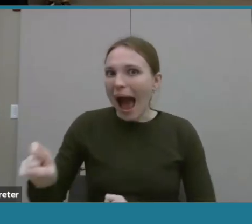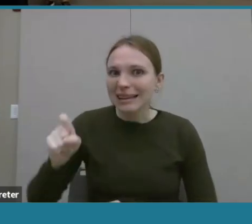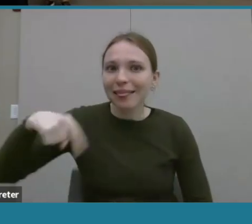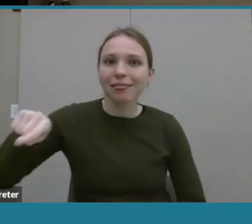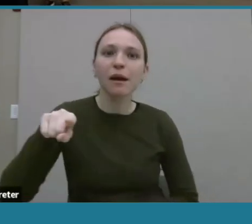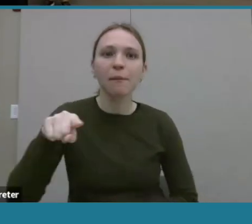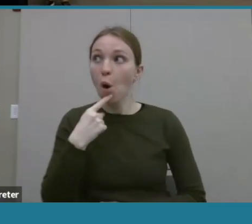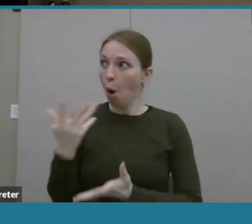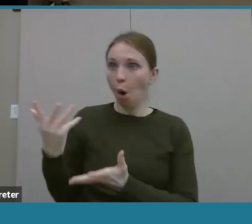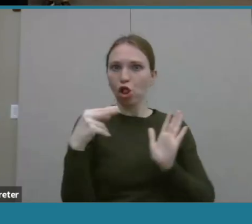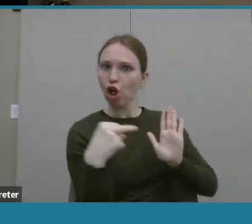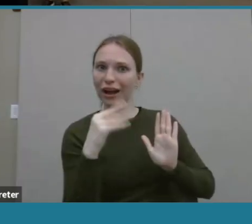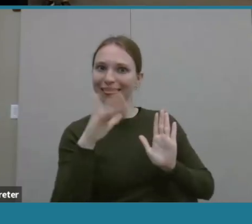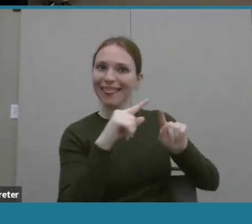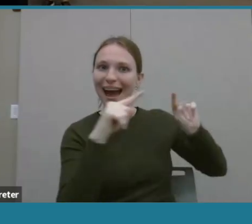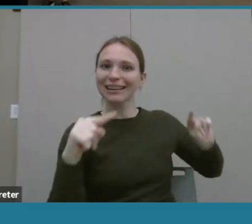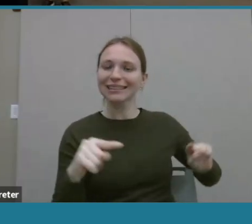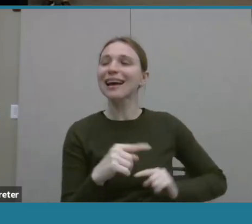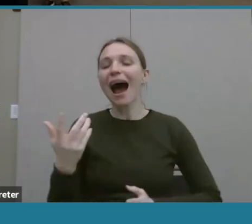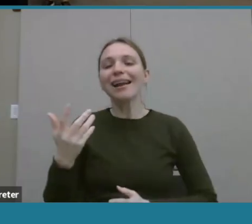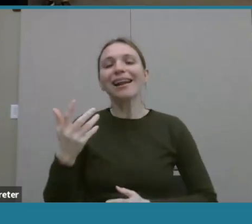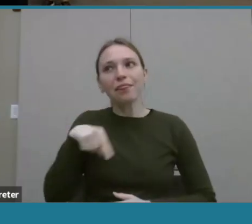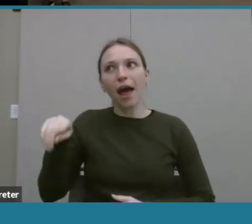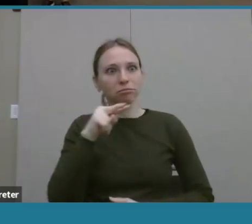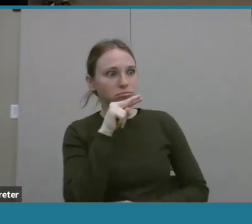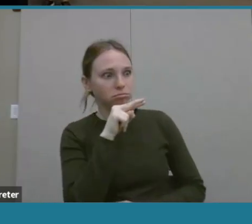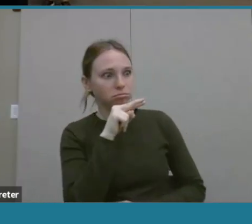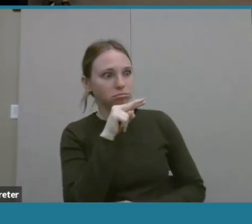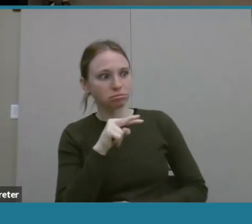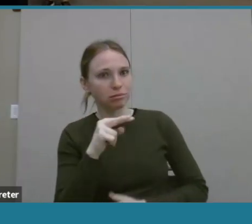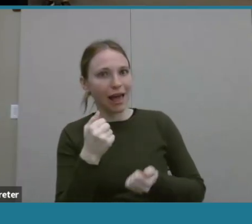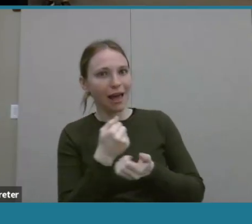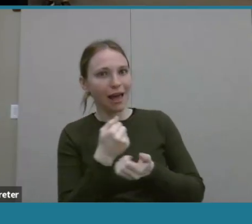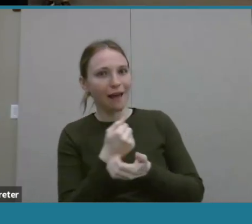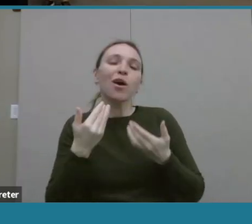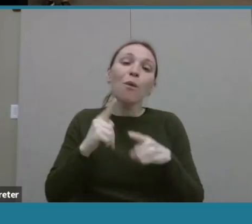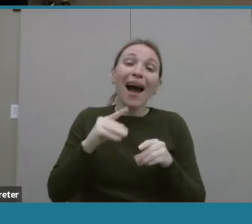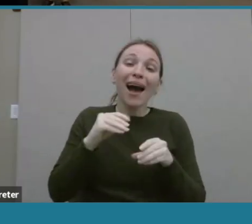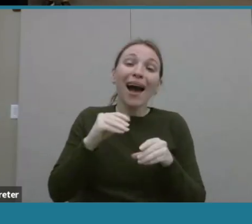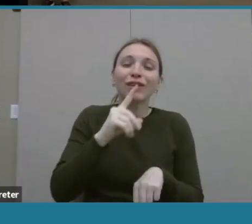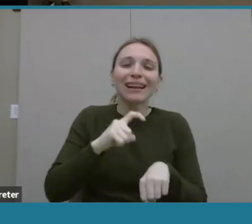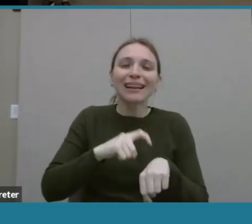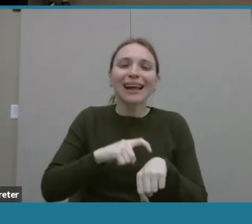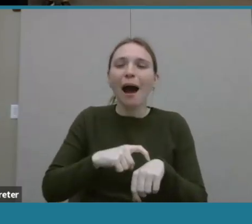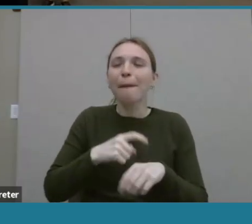fluent in their visitation in real time. But yeah, we really did see kind of like learning gains from that